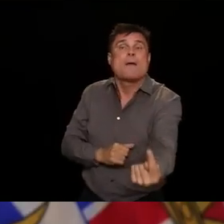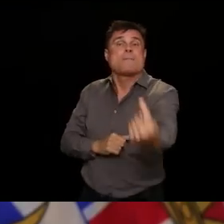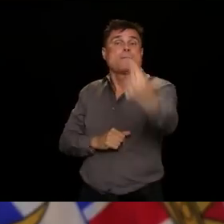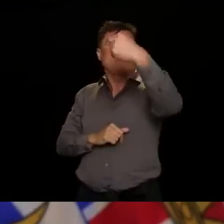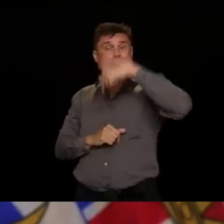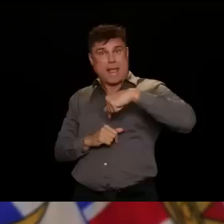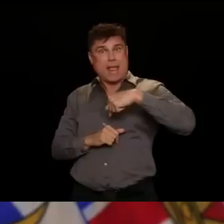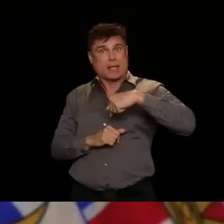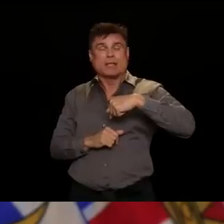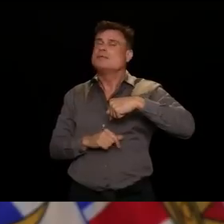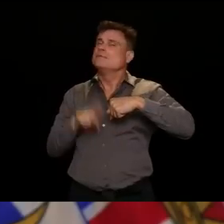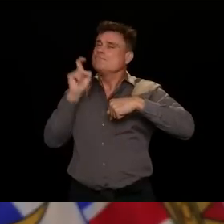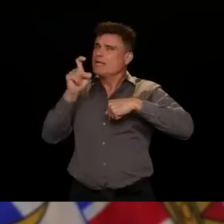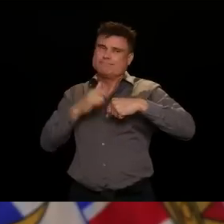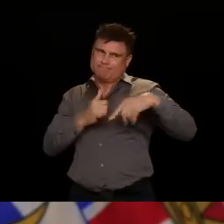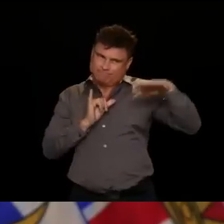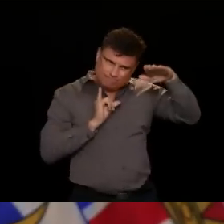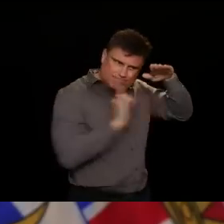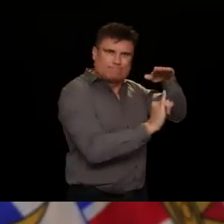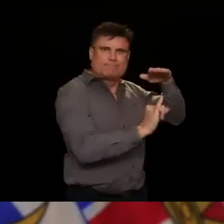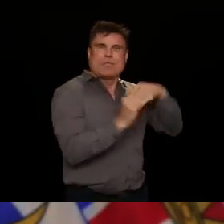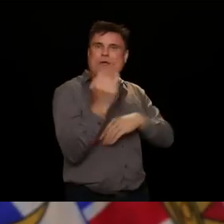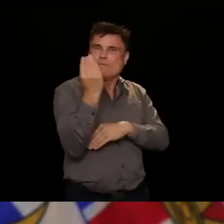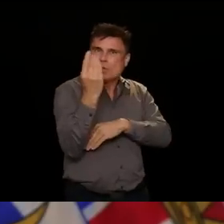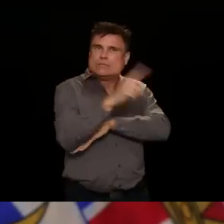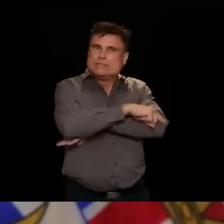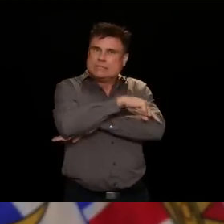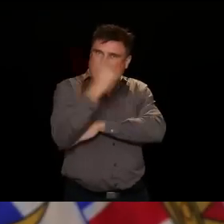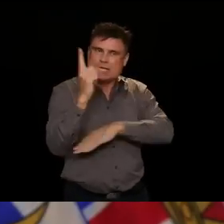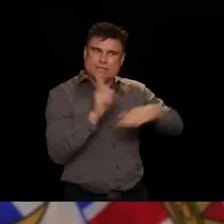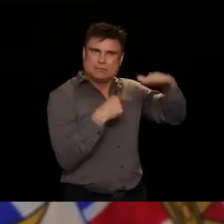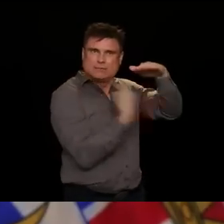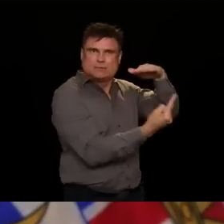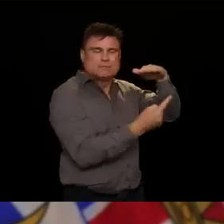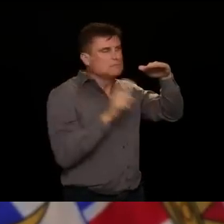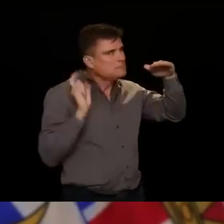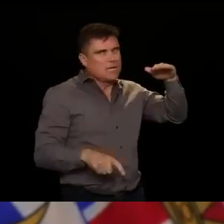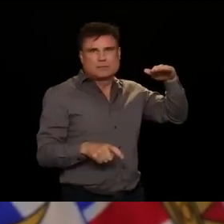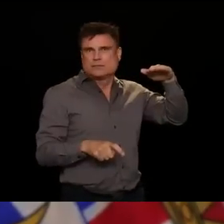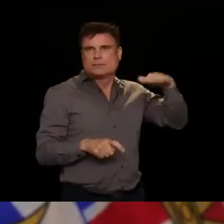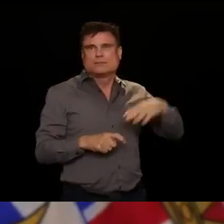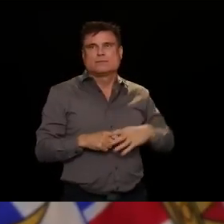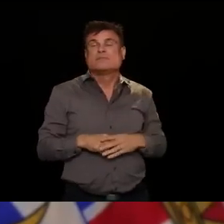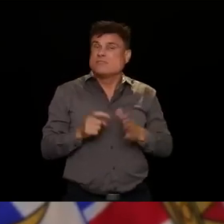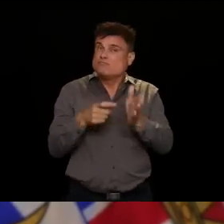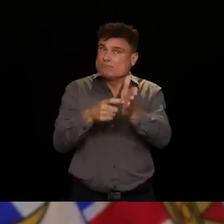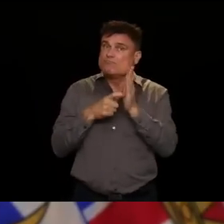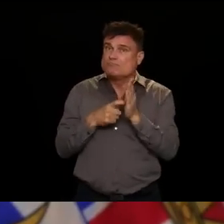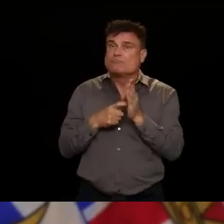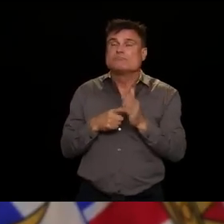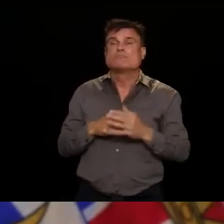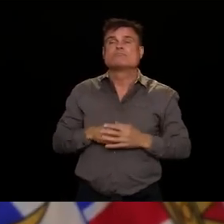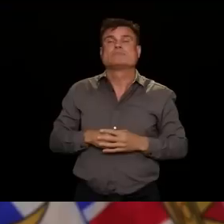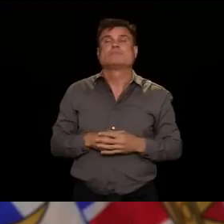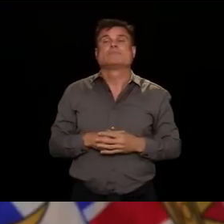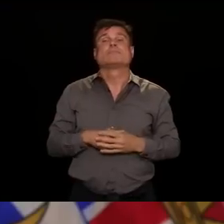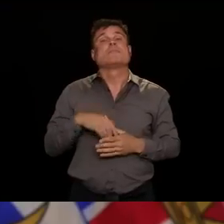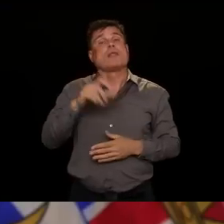British Columbia, they will need to stay in quarantine for 14 days and we will support them in doing that.